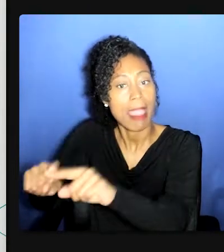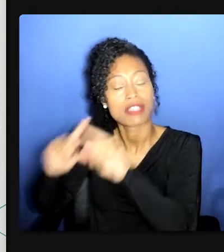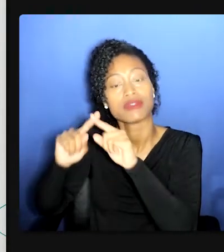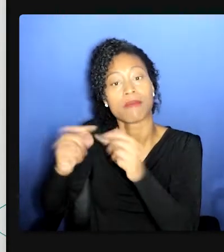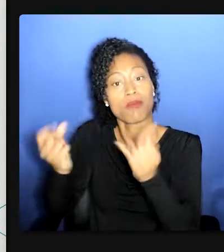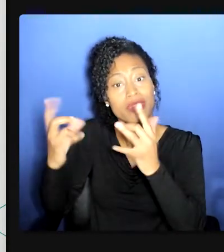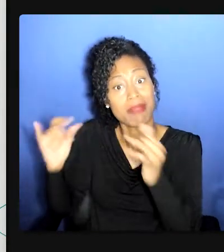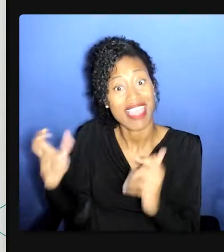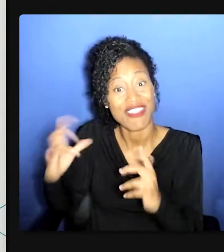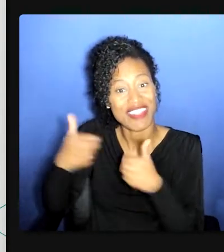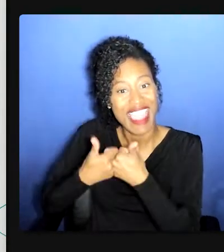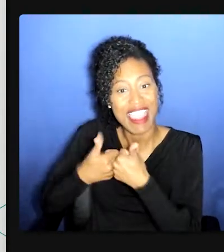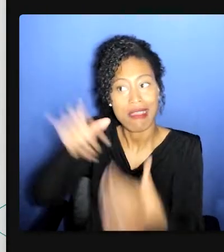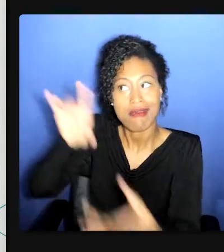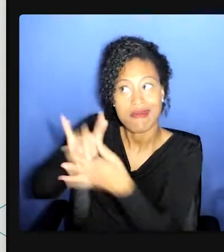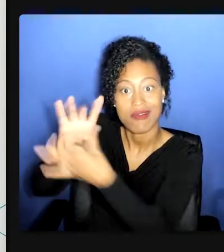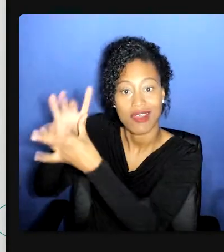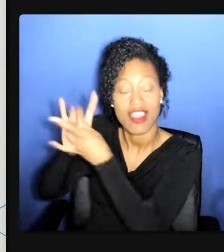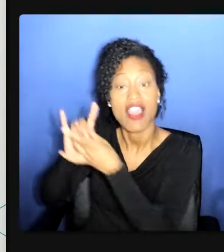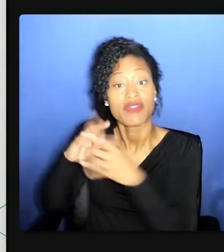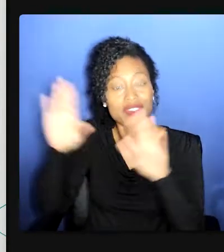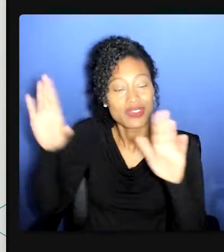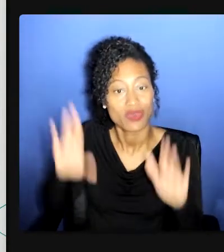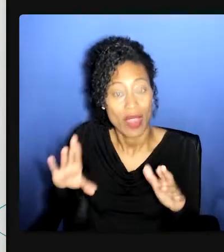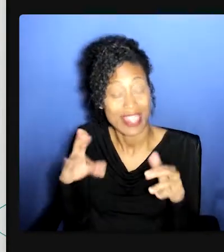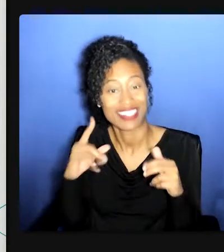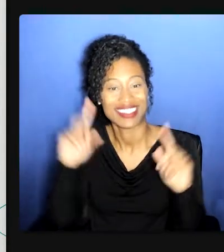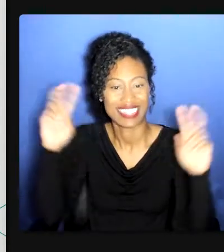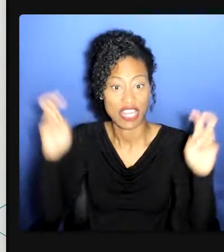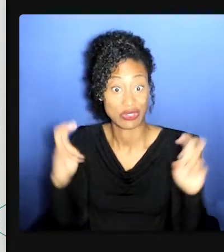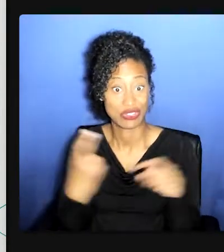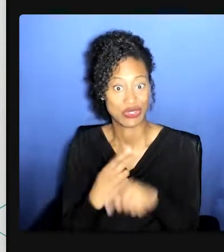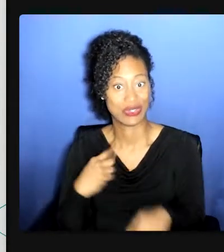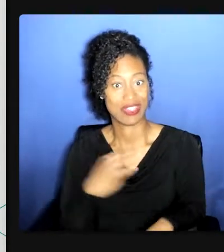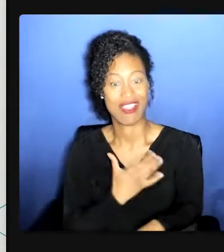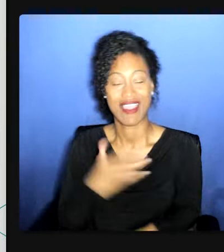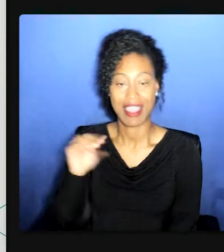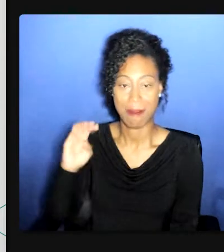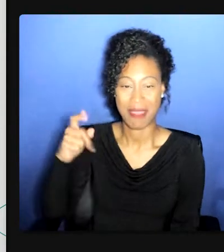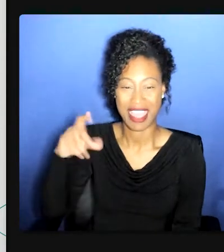In the middle are some great titles that utilize MPS for their server needs.